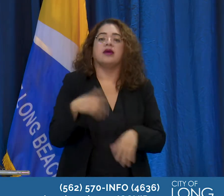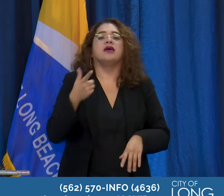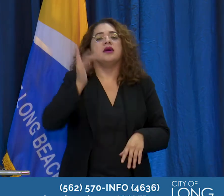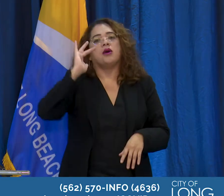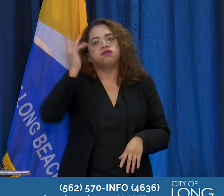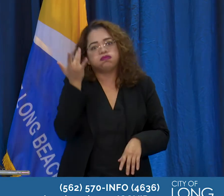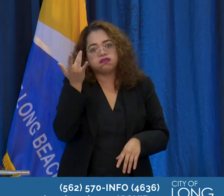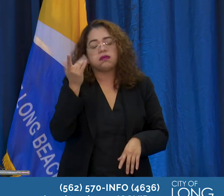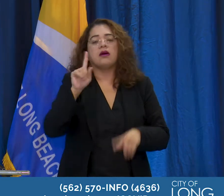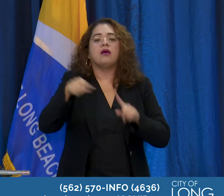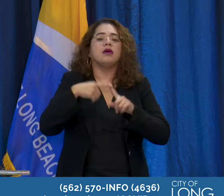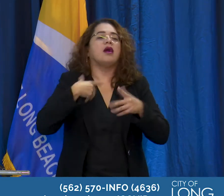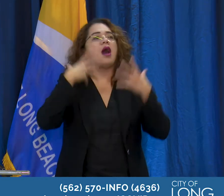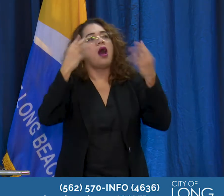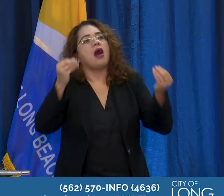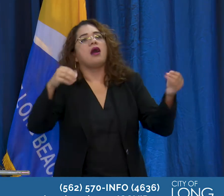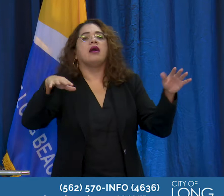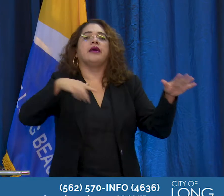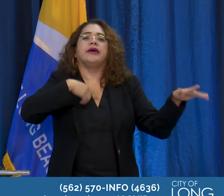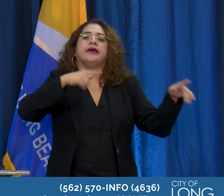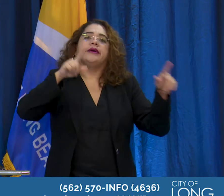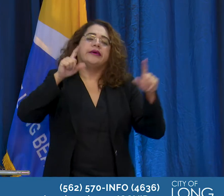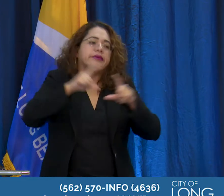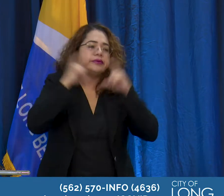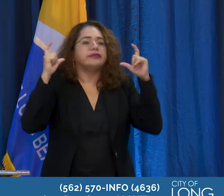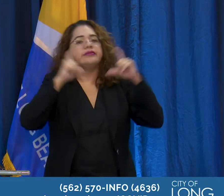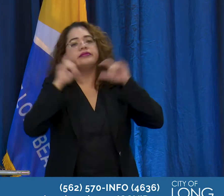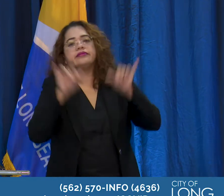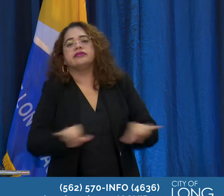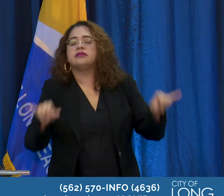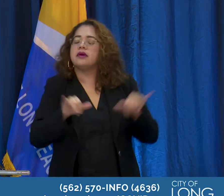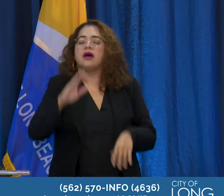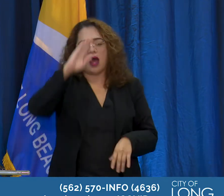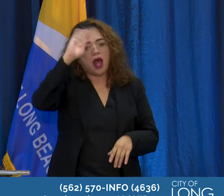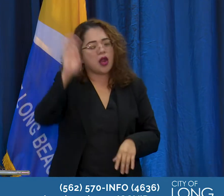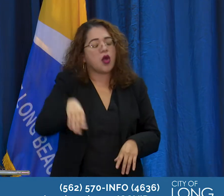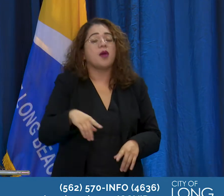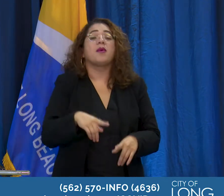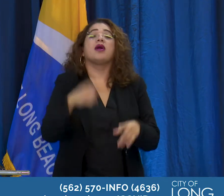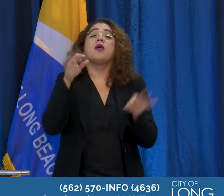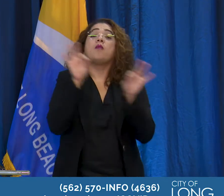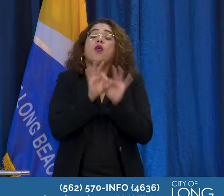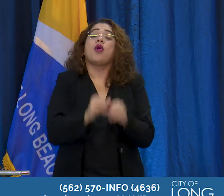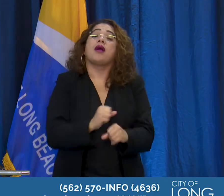The best evidence right now shows that consistent mask use protects us and those around us: